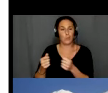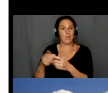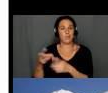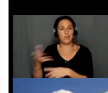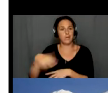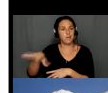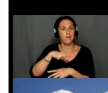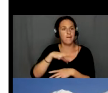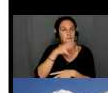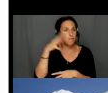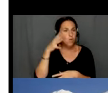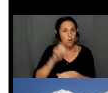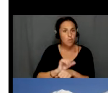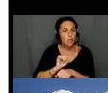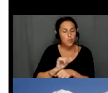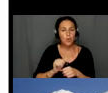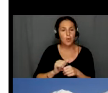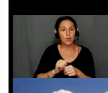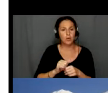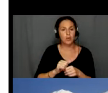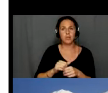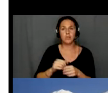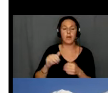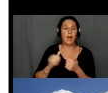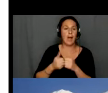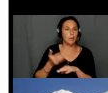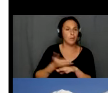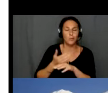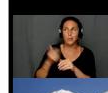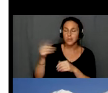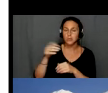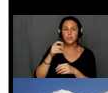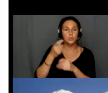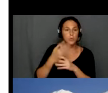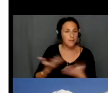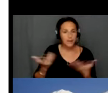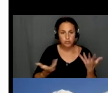provide more access or talk to the people,